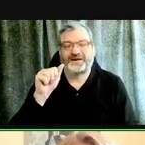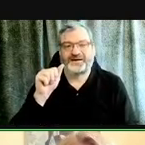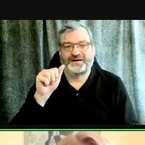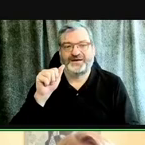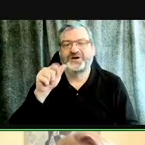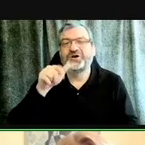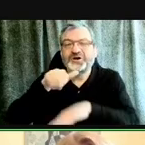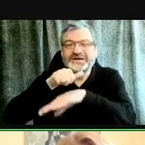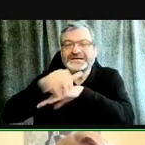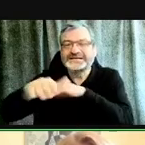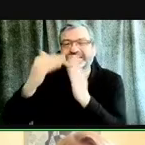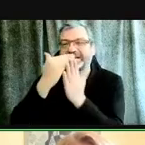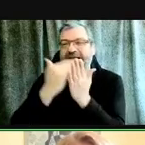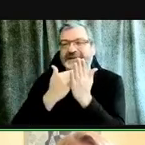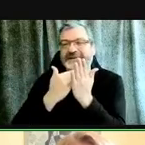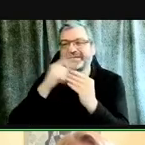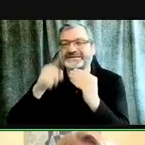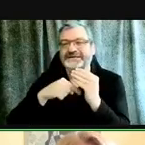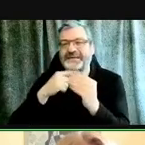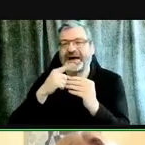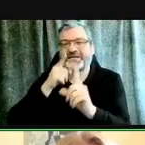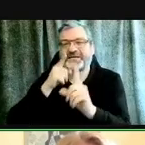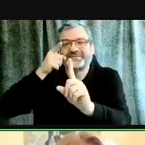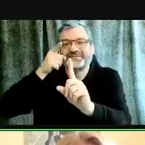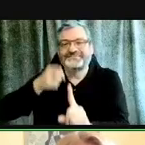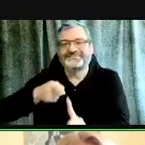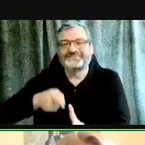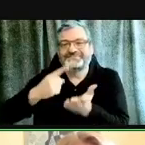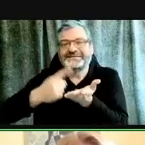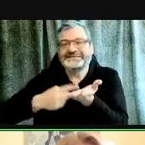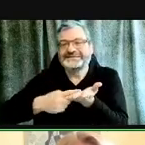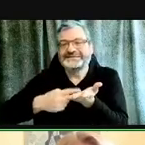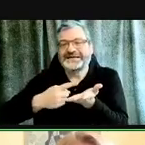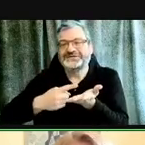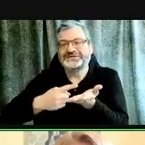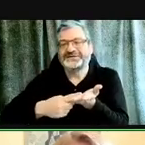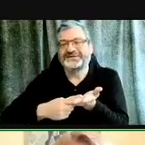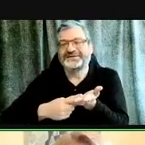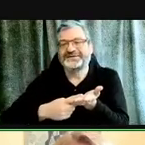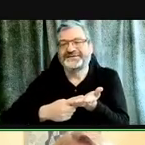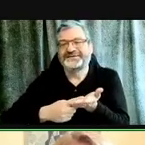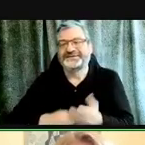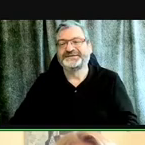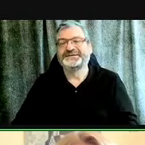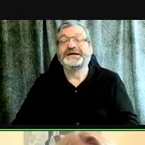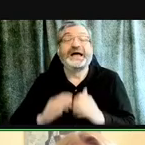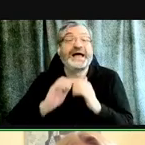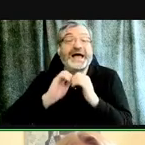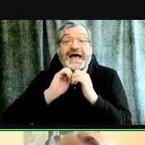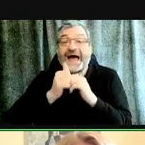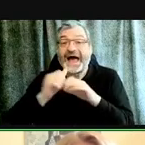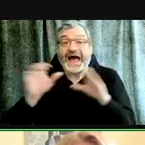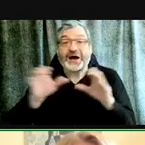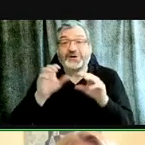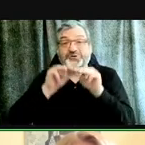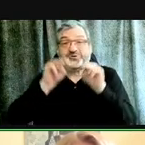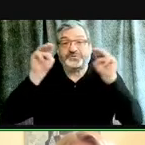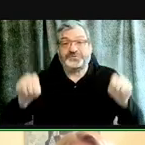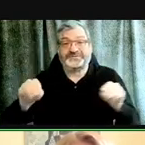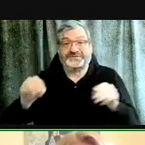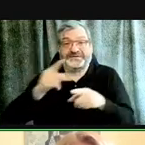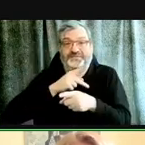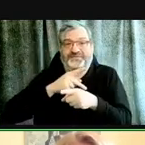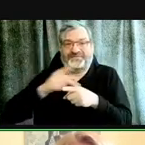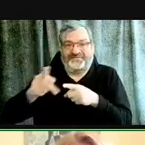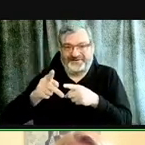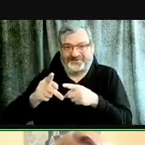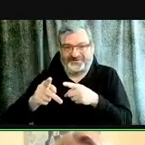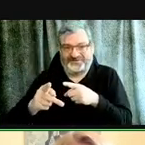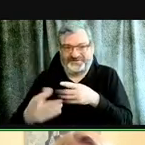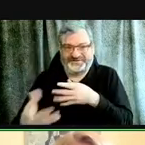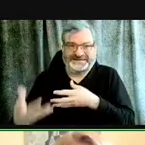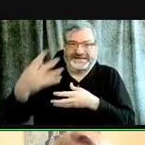of discussion points, and one of them was, how do Museum professionals engage with